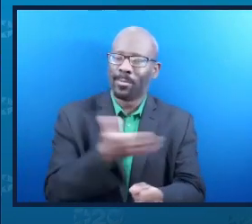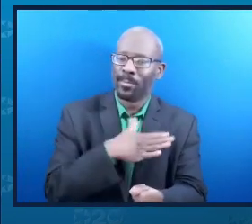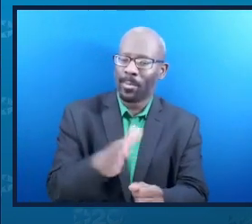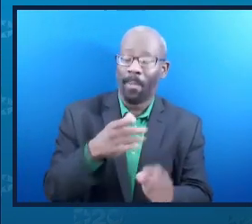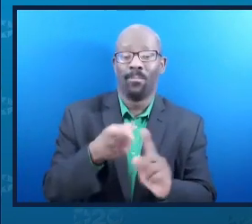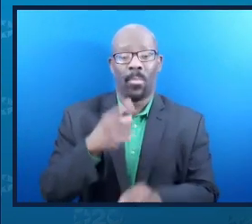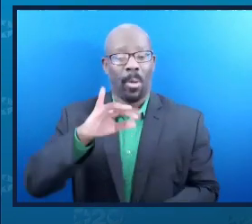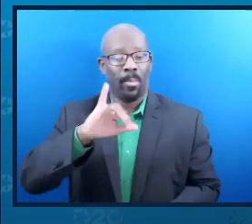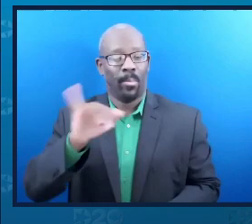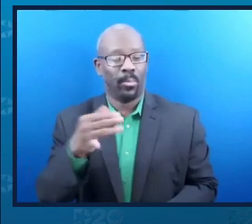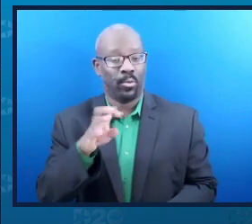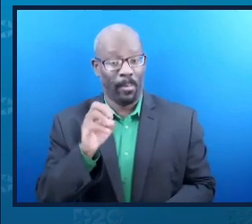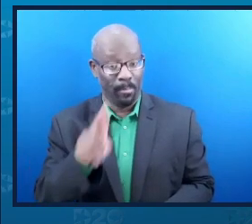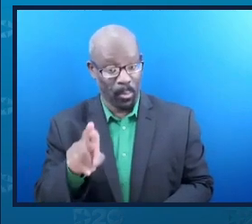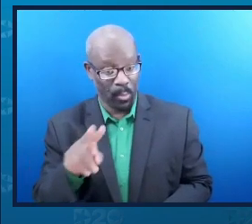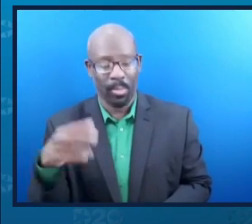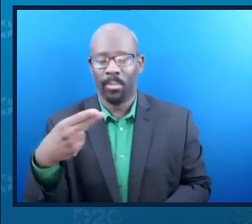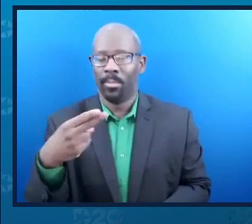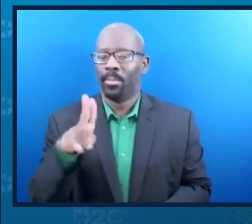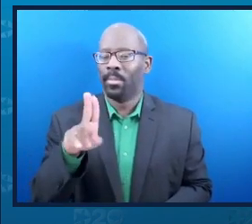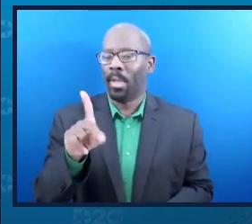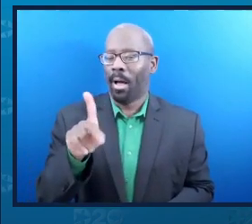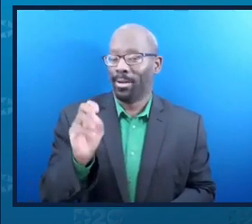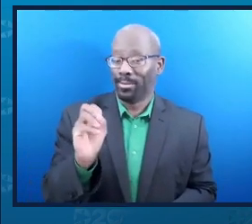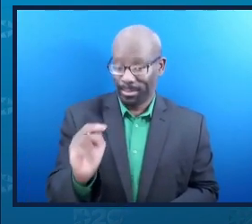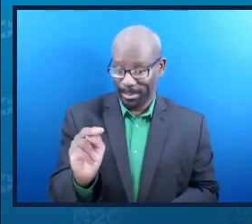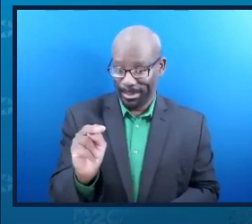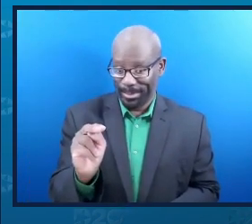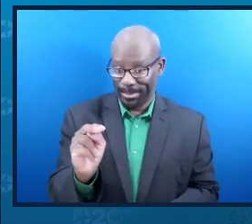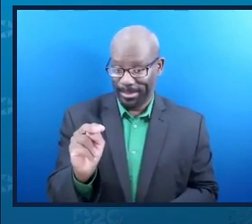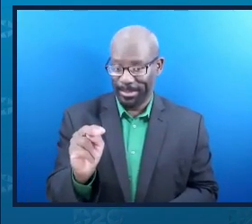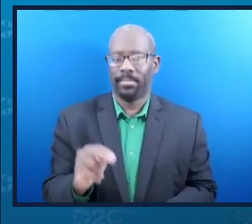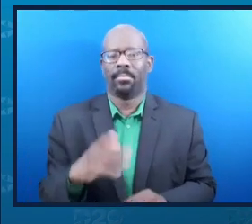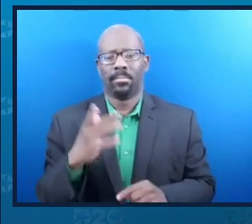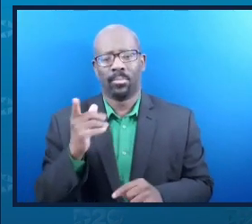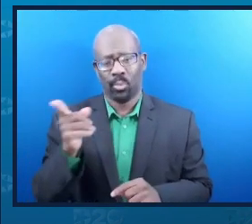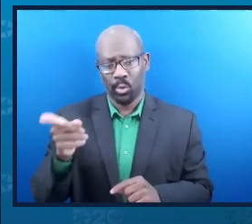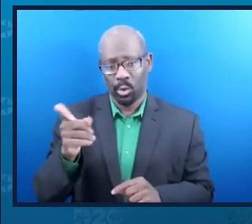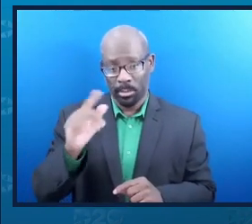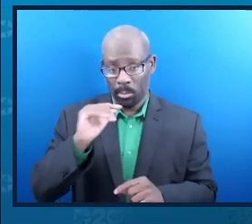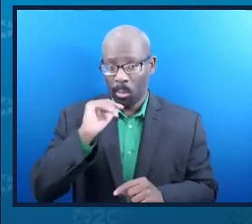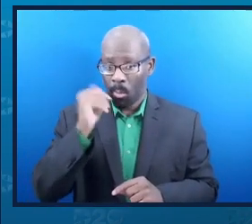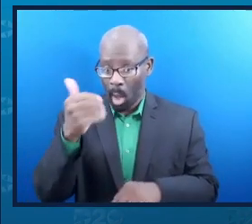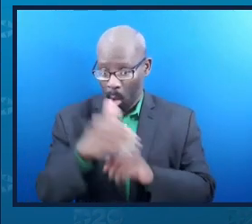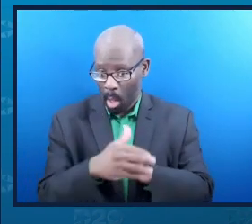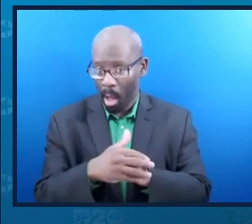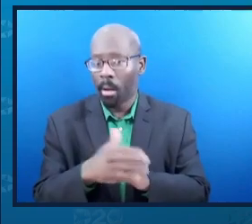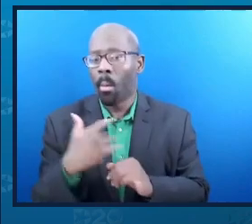PAIRABLE JENNIFER HUDSON AND AS WELL AS HIGHING HIGHLIGHTS FROM TONIGHT. THEN TOMORROW, IDENTIFYING FOR